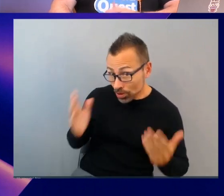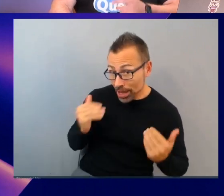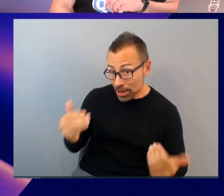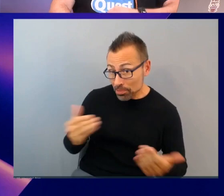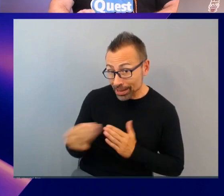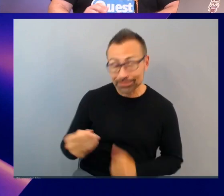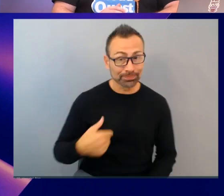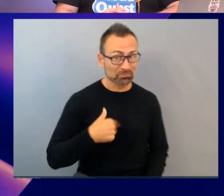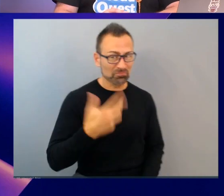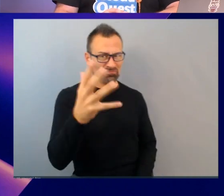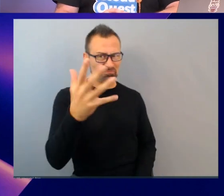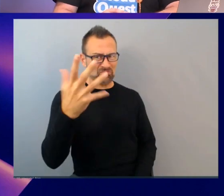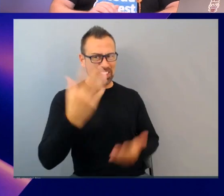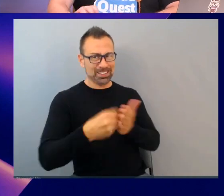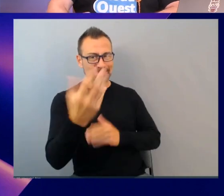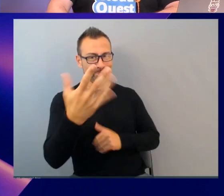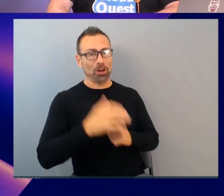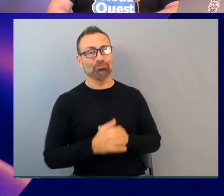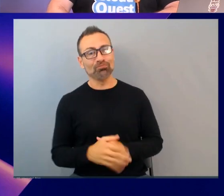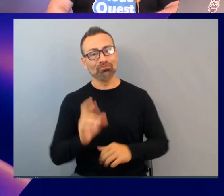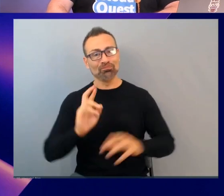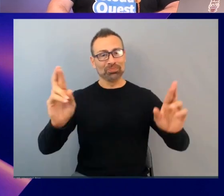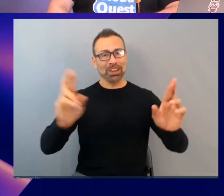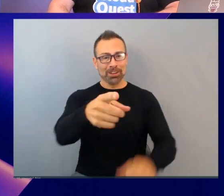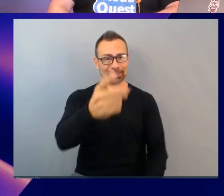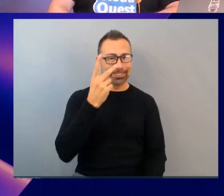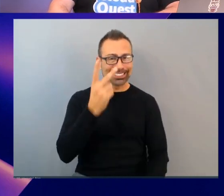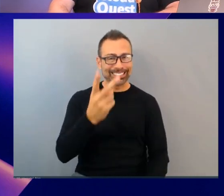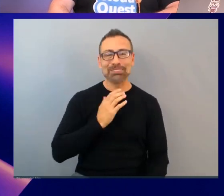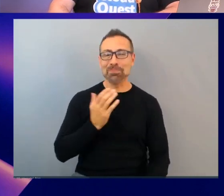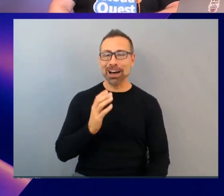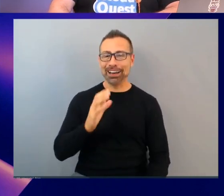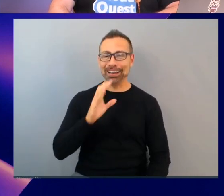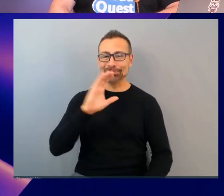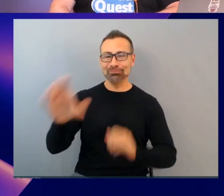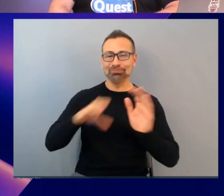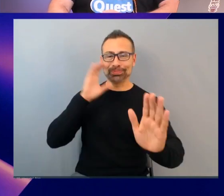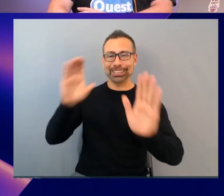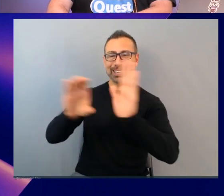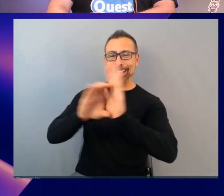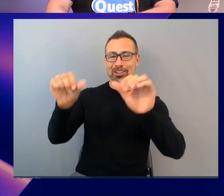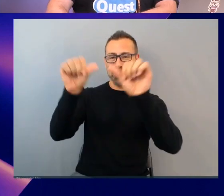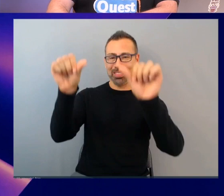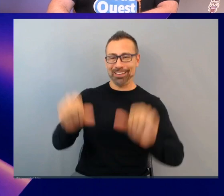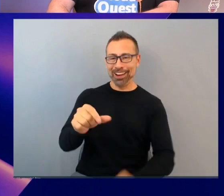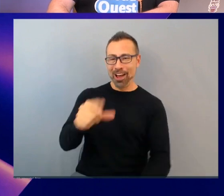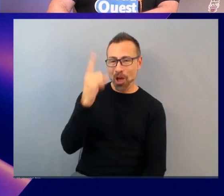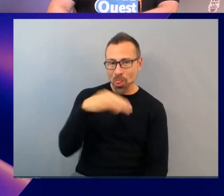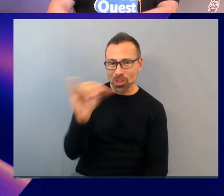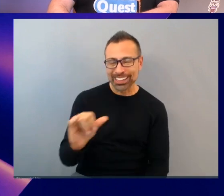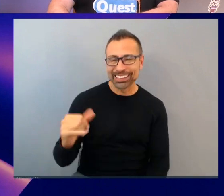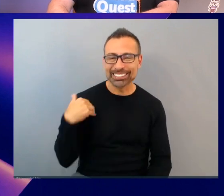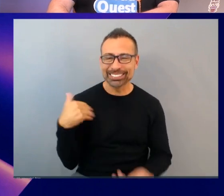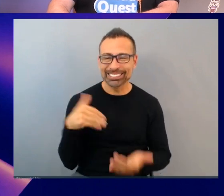And it equipped. So my game character now looks like a doctor. Look at that. [Aaron] Dr. Raf.